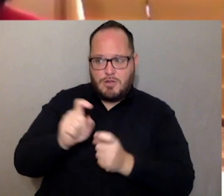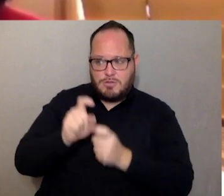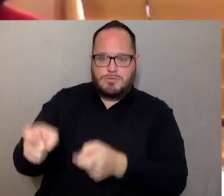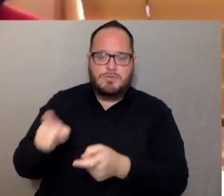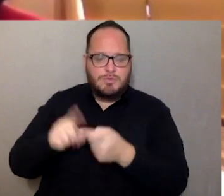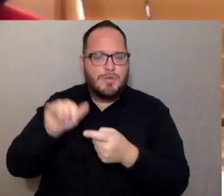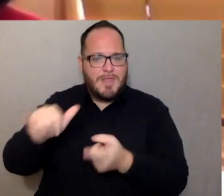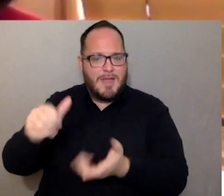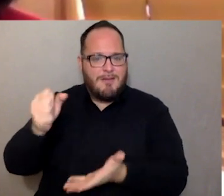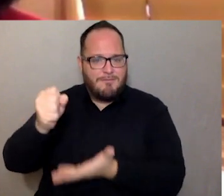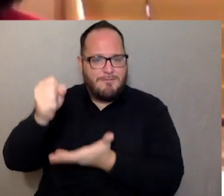SUPPORT THIS FUNDING. HOWEVER, BASED ON ESTIMATES BY